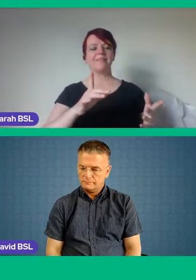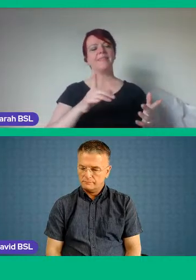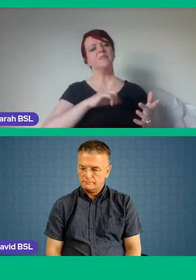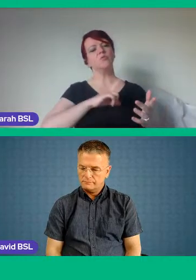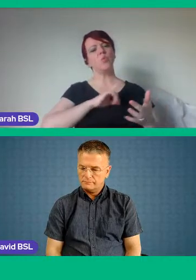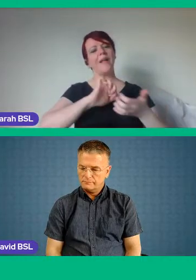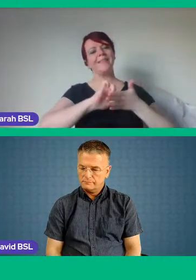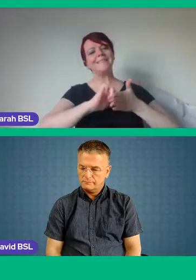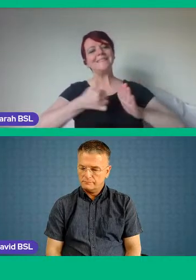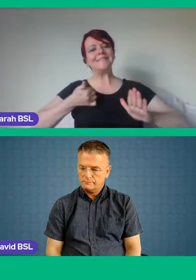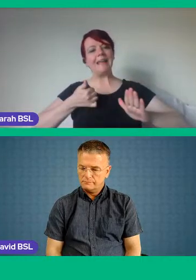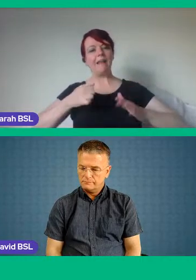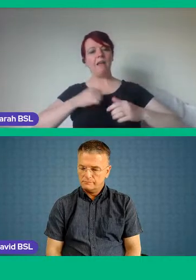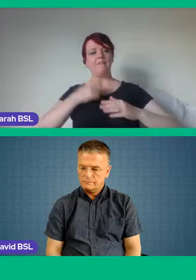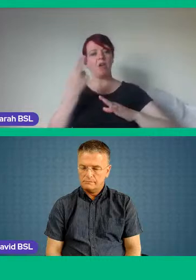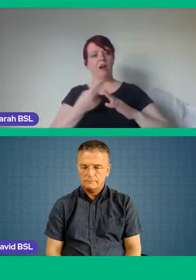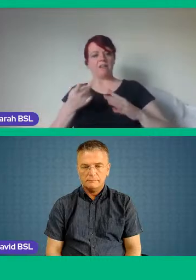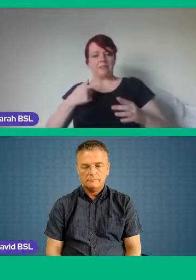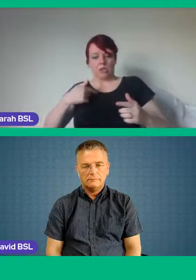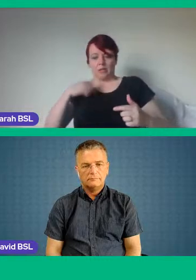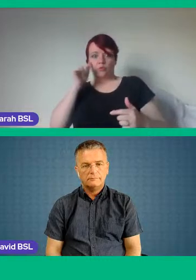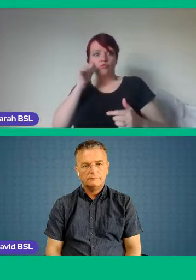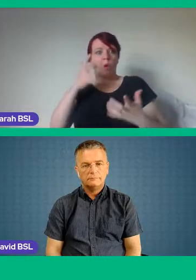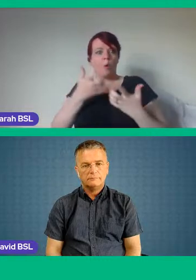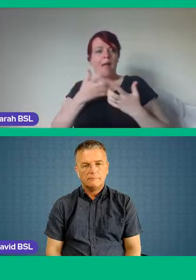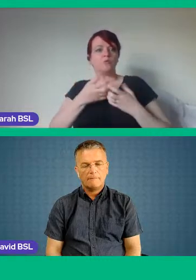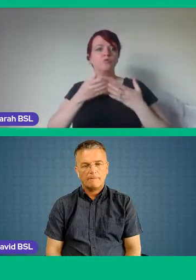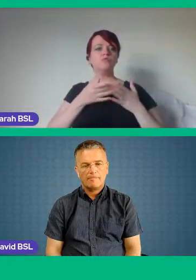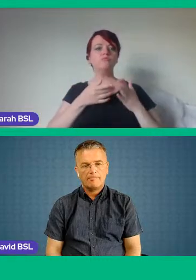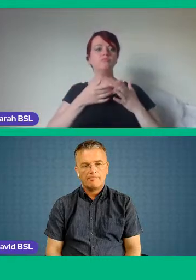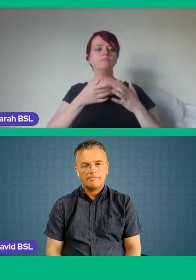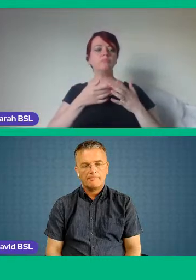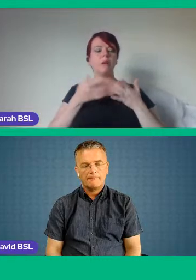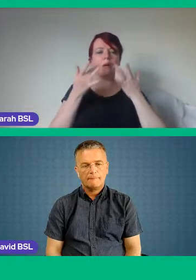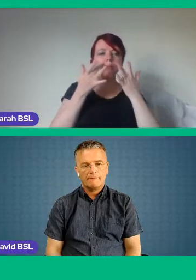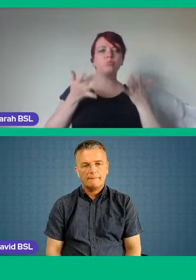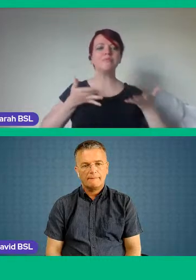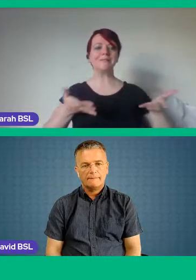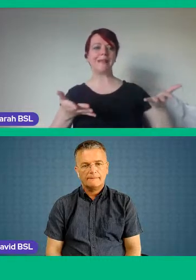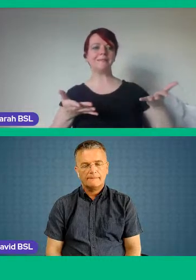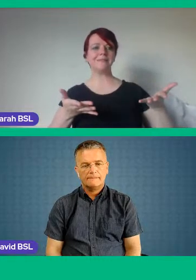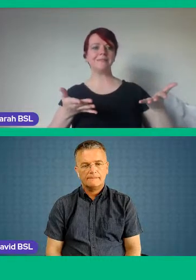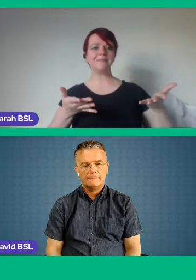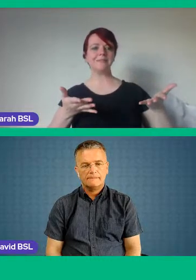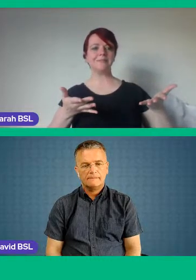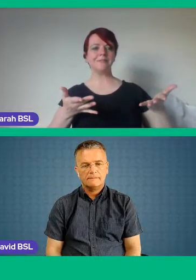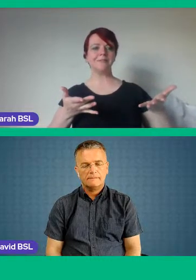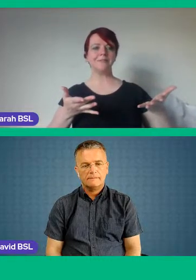We know how to present and shape. So that people sit up and listen to the voices of people.